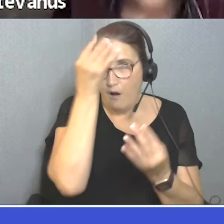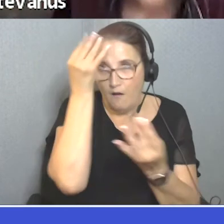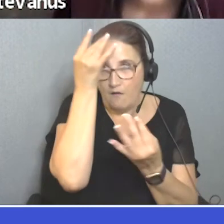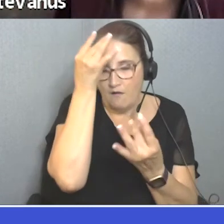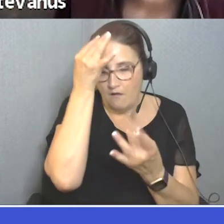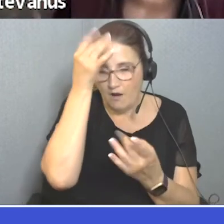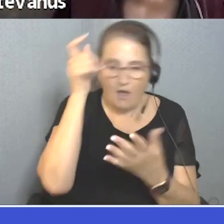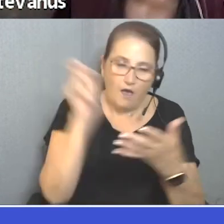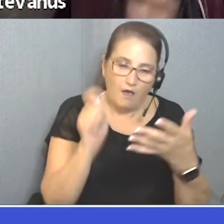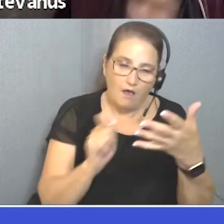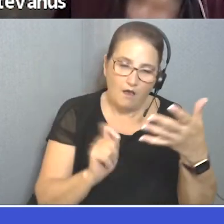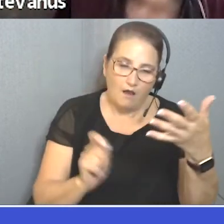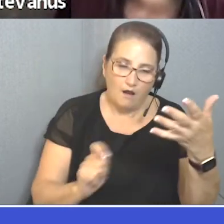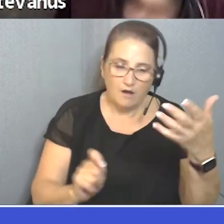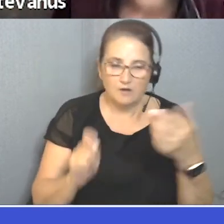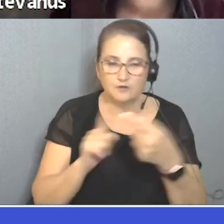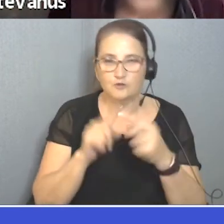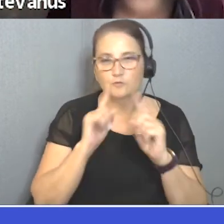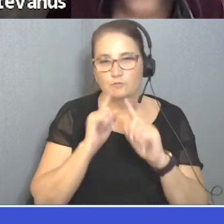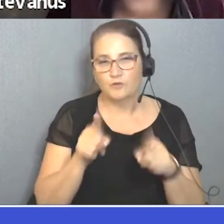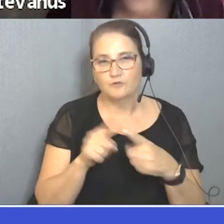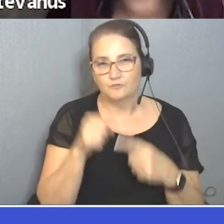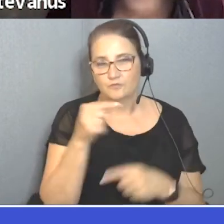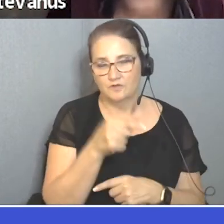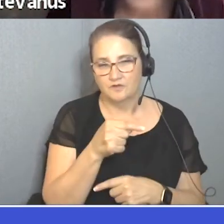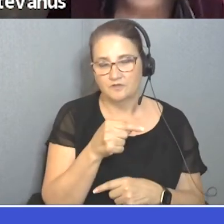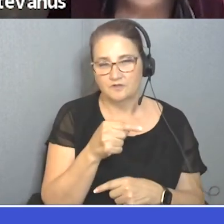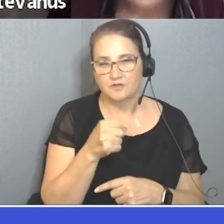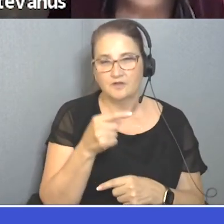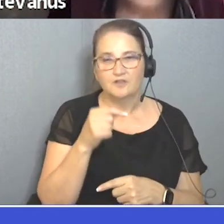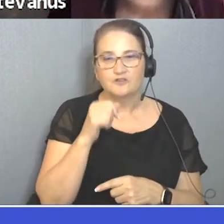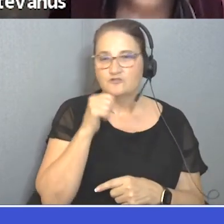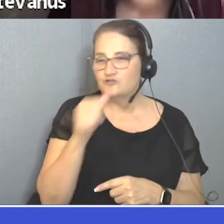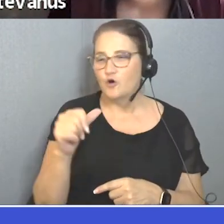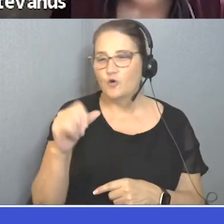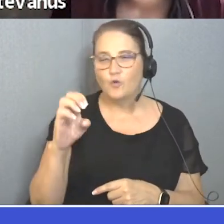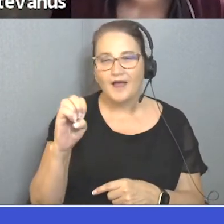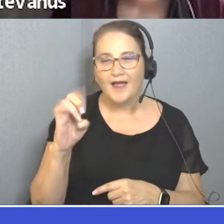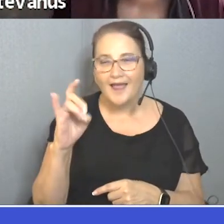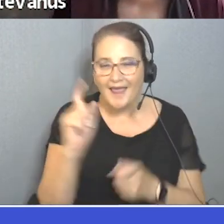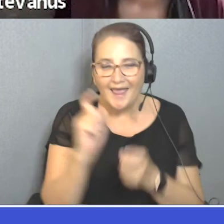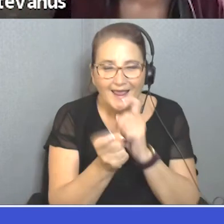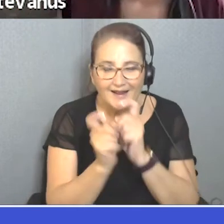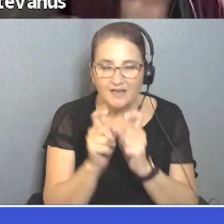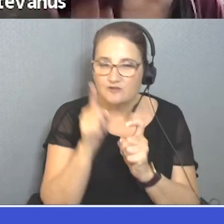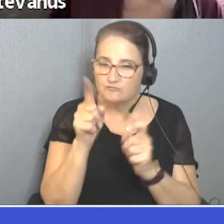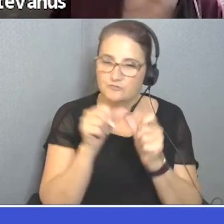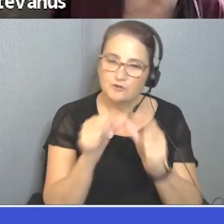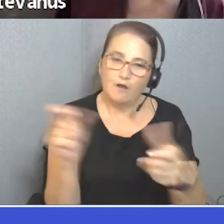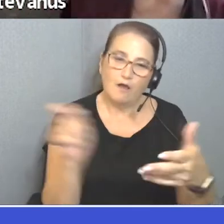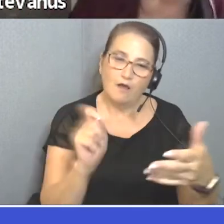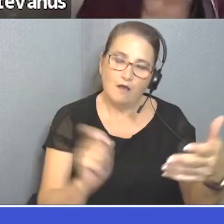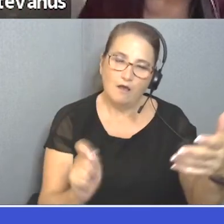to write a brain dump of what you would say in response to this. Try not to edit, try to write